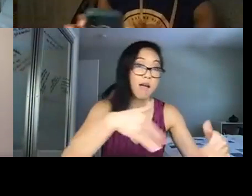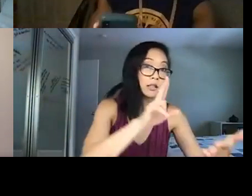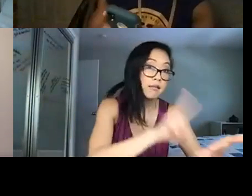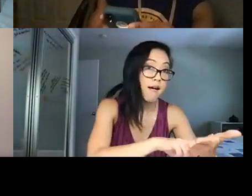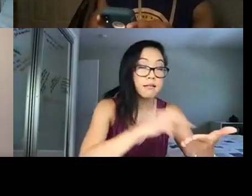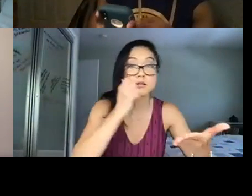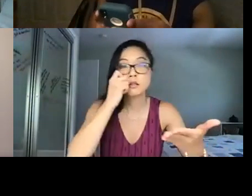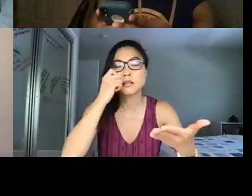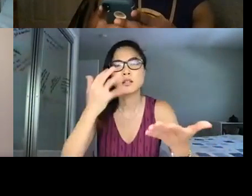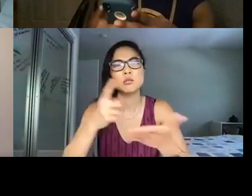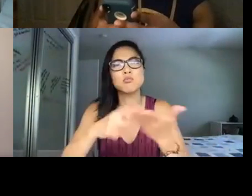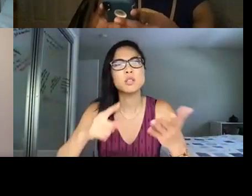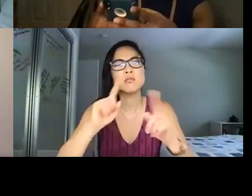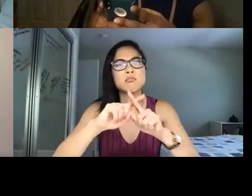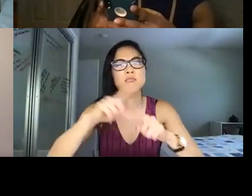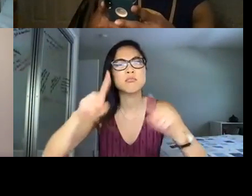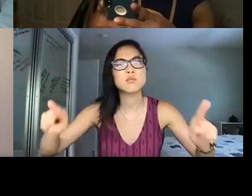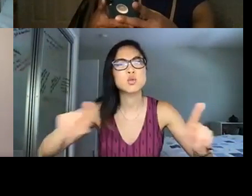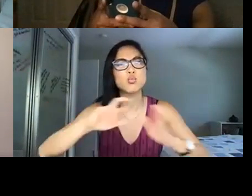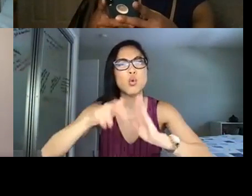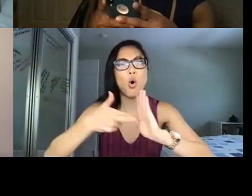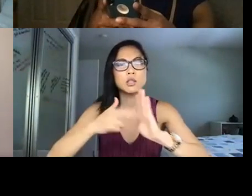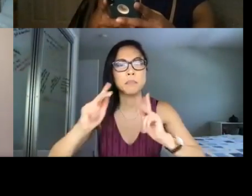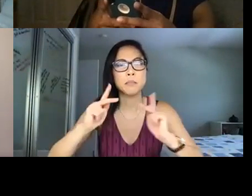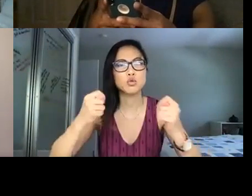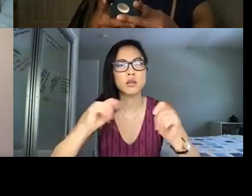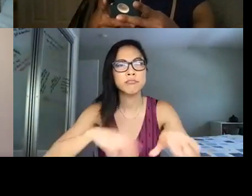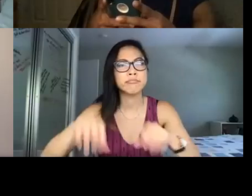that people are trying to create right now, or maybe this has